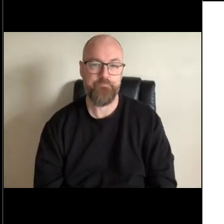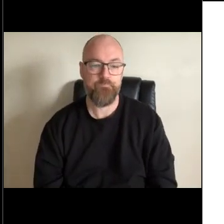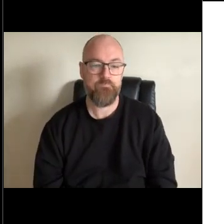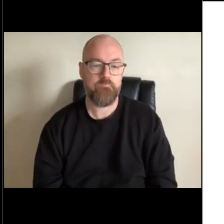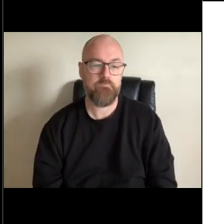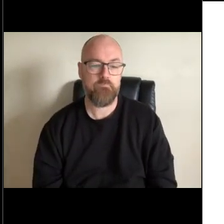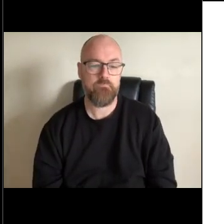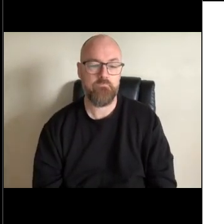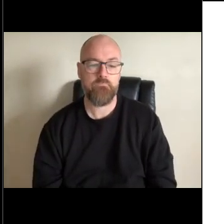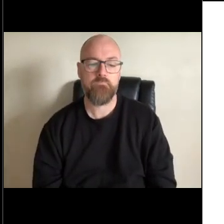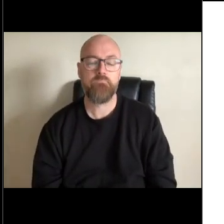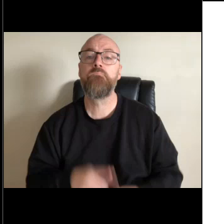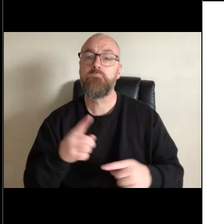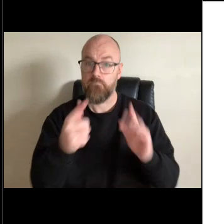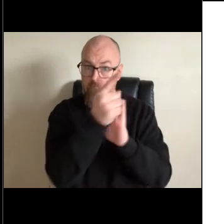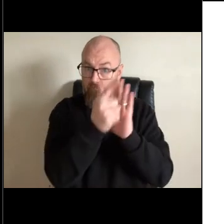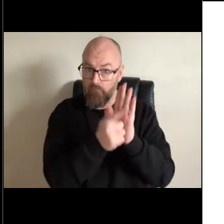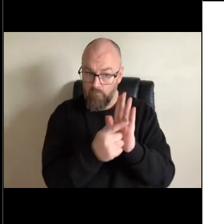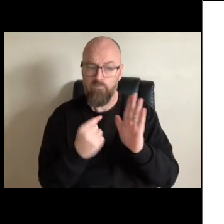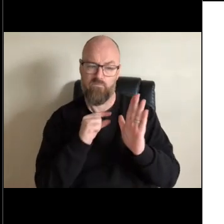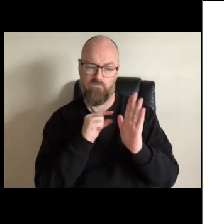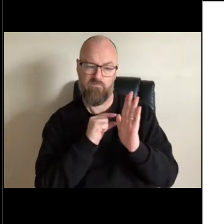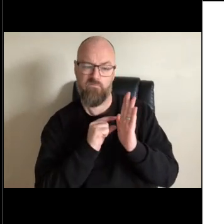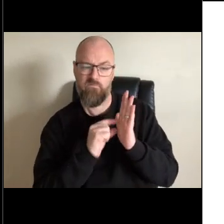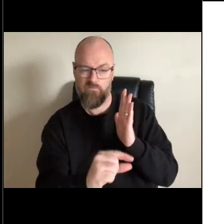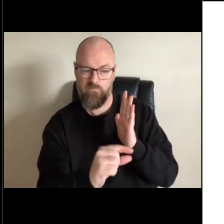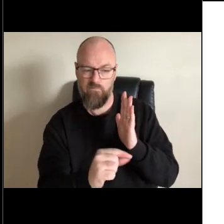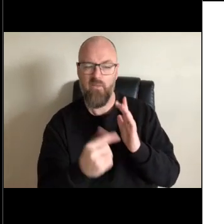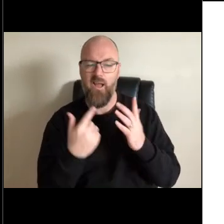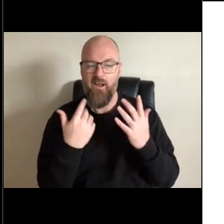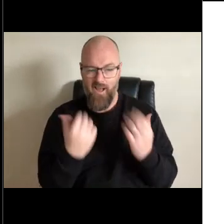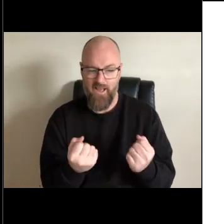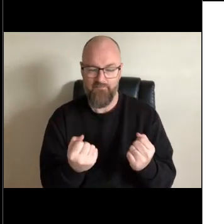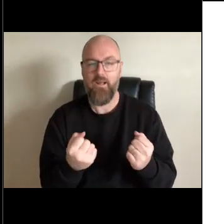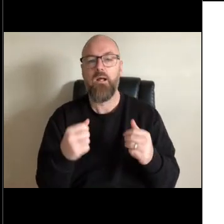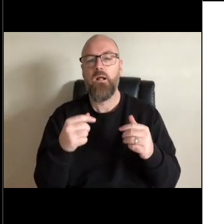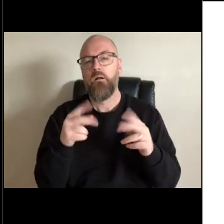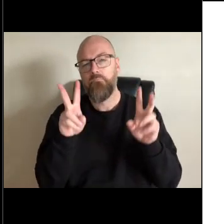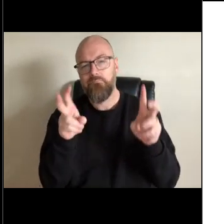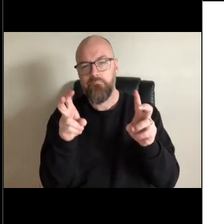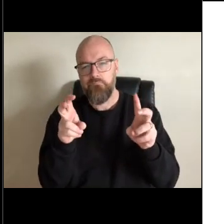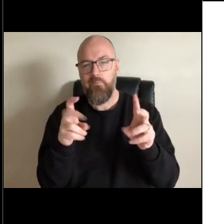also has a catch-all provision which says anything else that might be relevant to the consideration